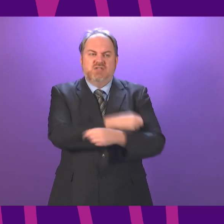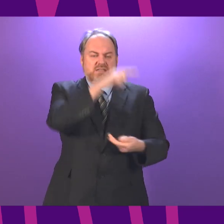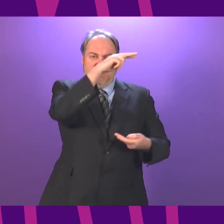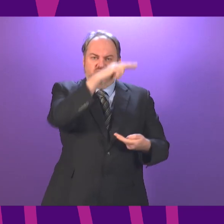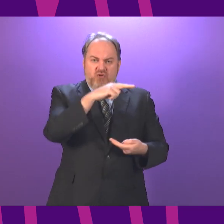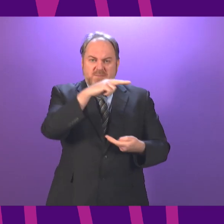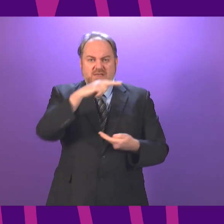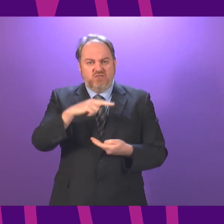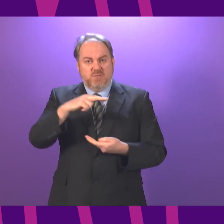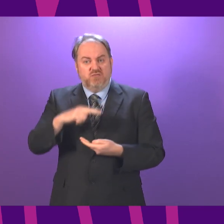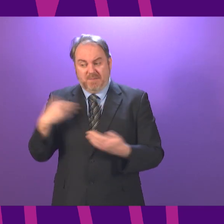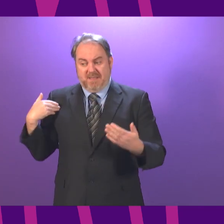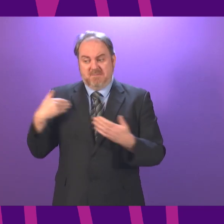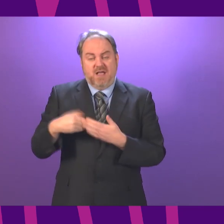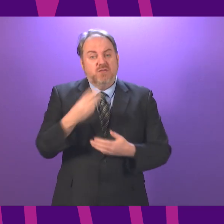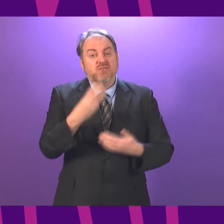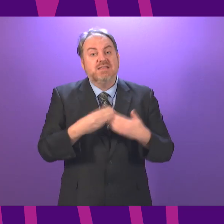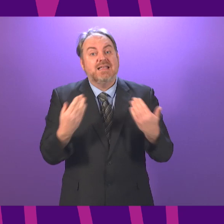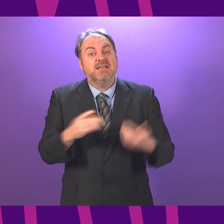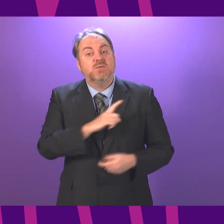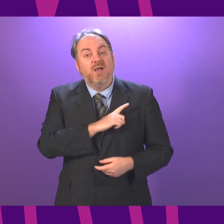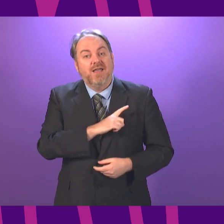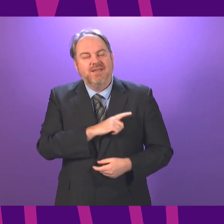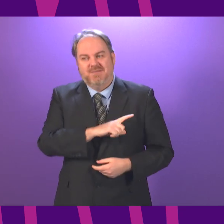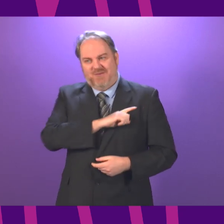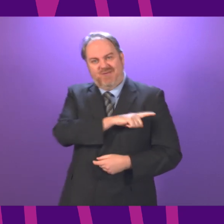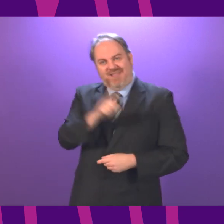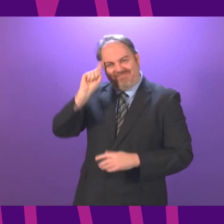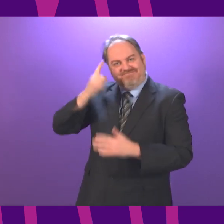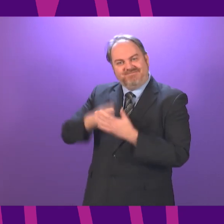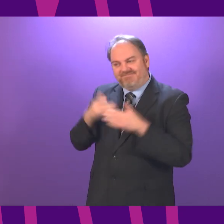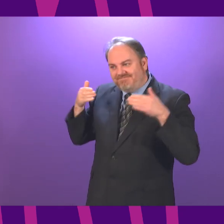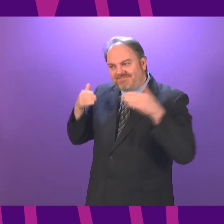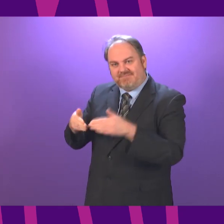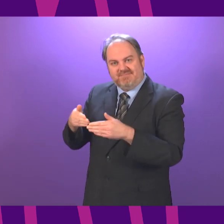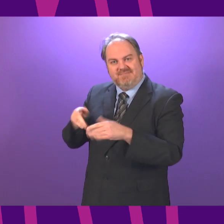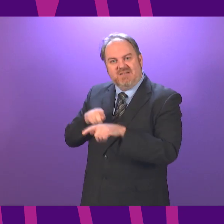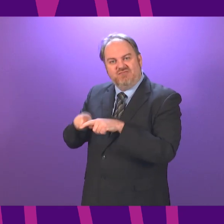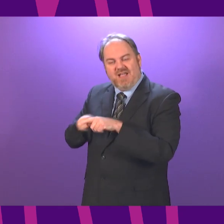explanation is that it has decided to focus more this week on catching up in care homes,